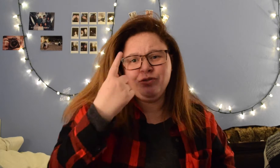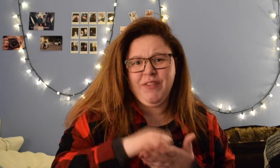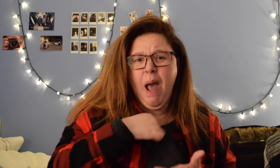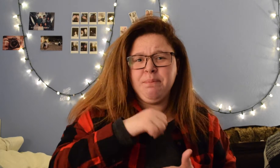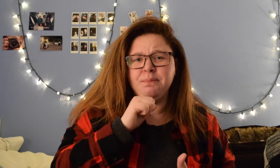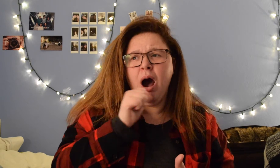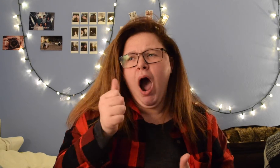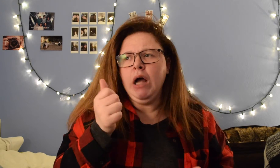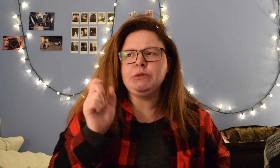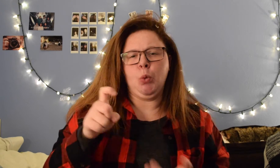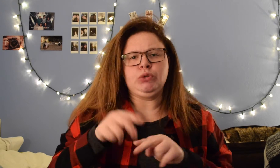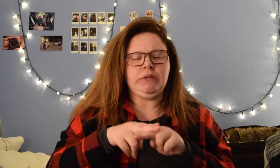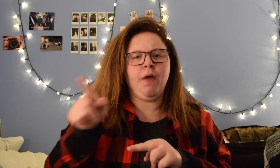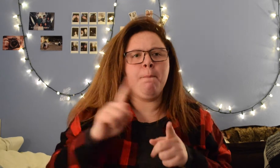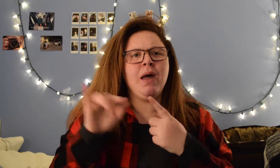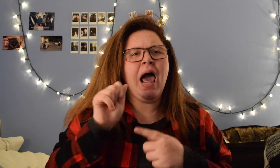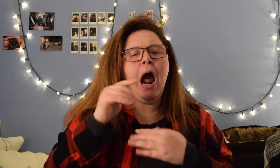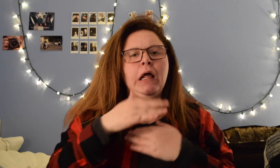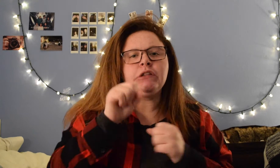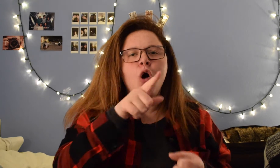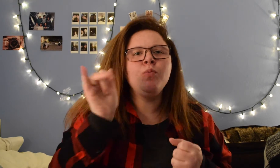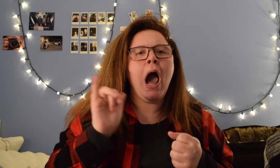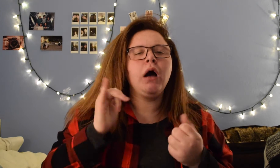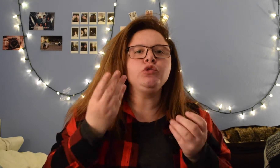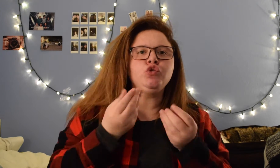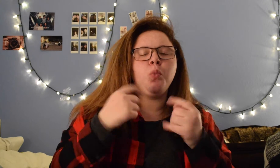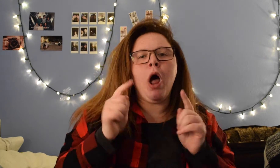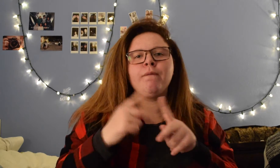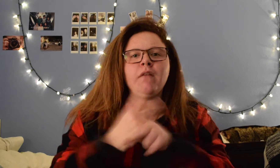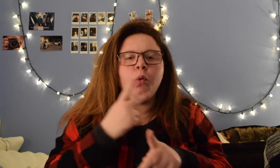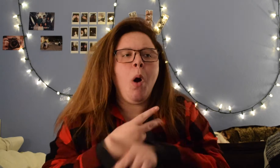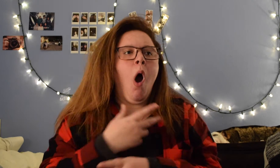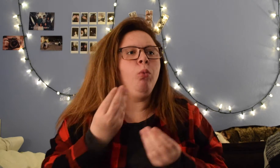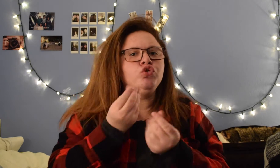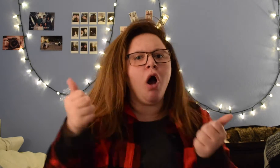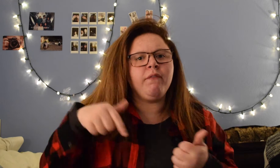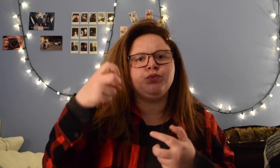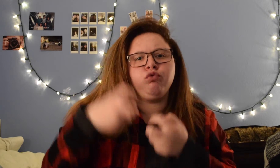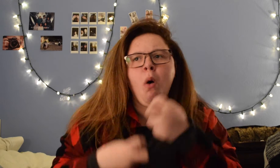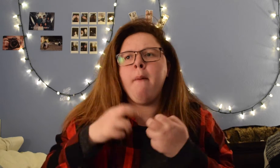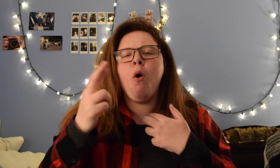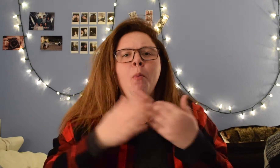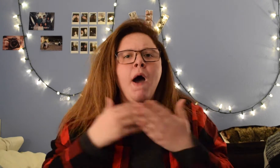I was aware that I'm not supposed to sit there but like at least try to figure it out and solve this problem